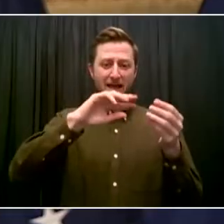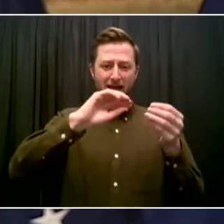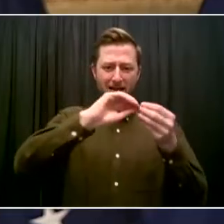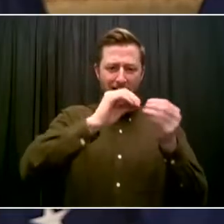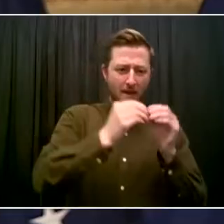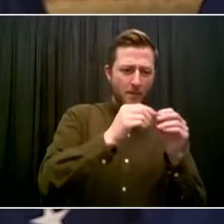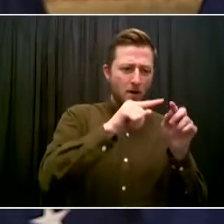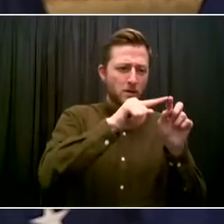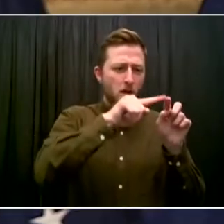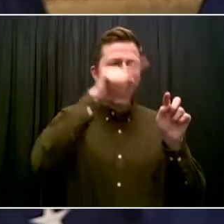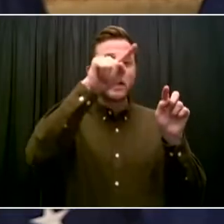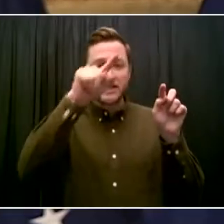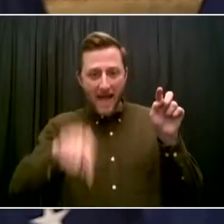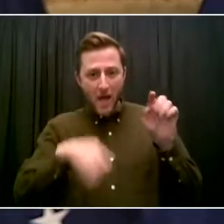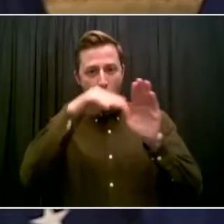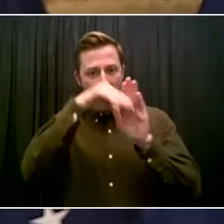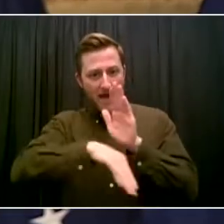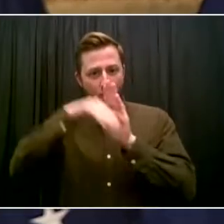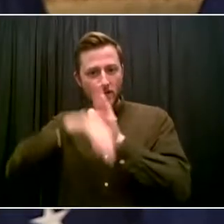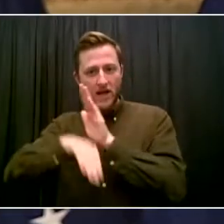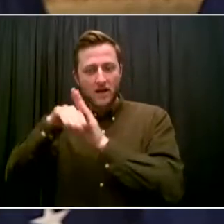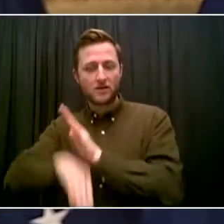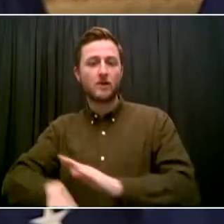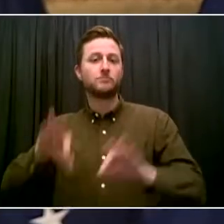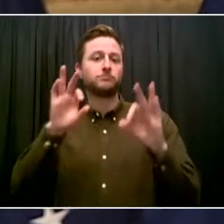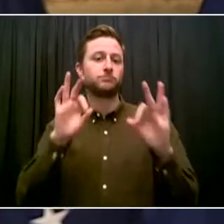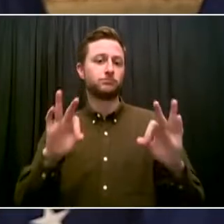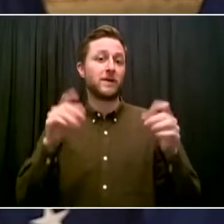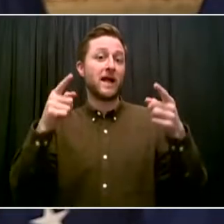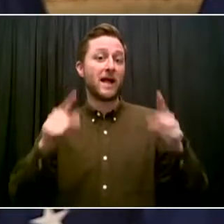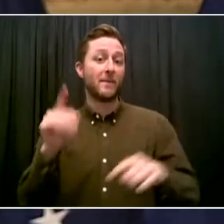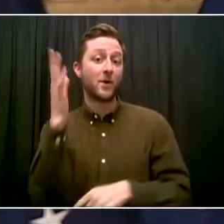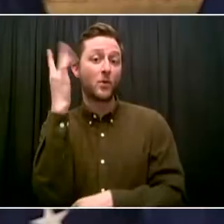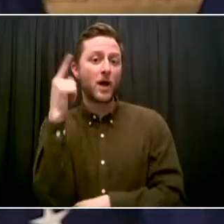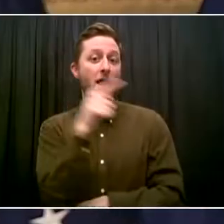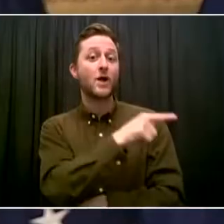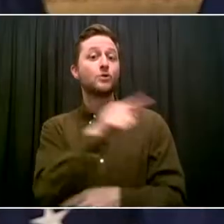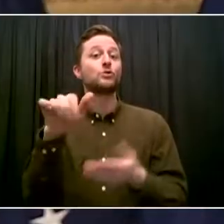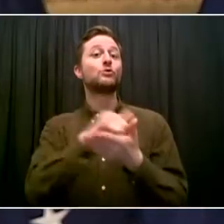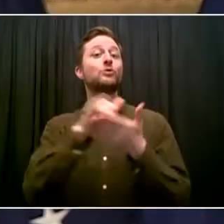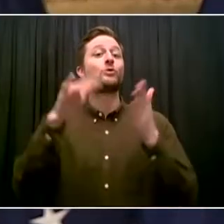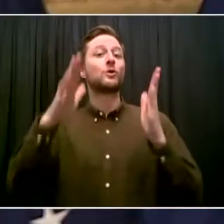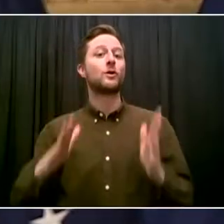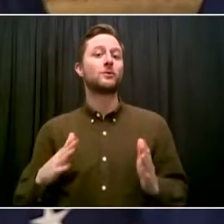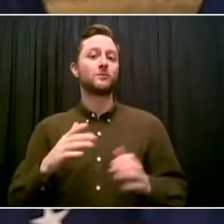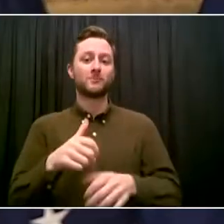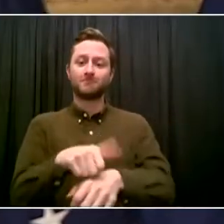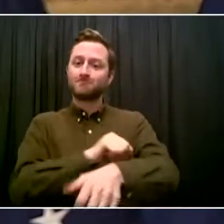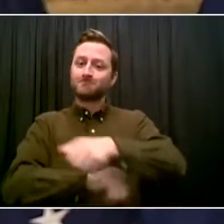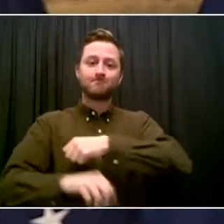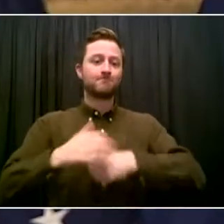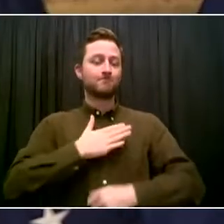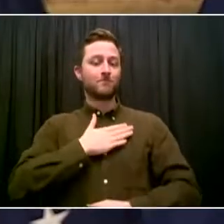SHOW A DECLINING CASES AND HOSPITALIZATION. THAT IS